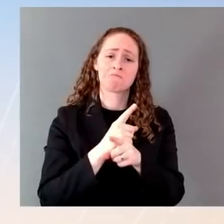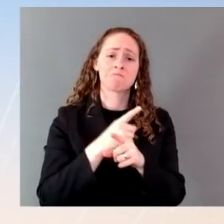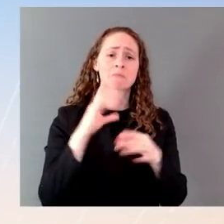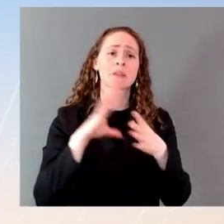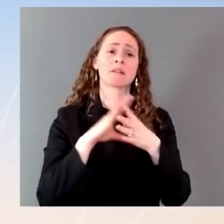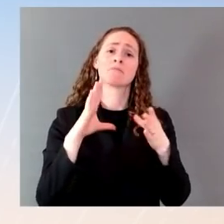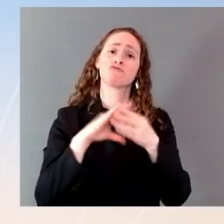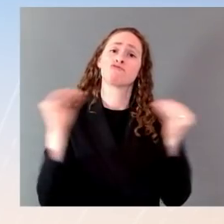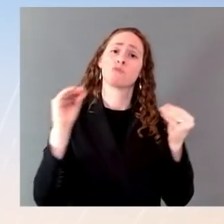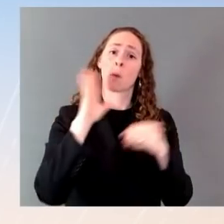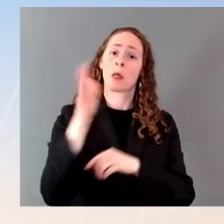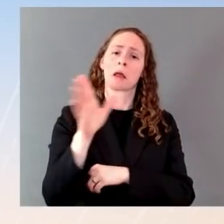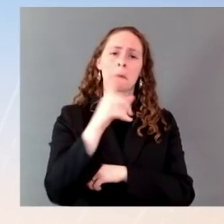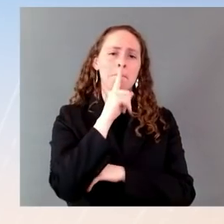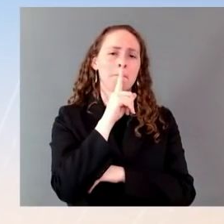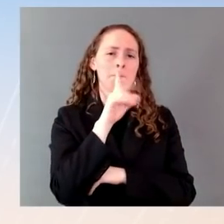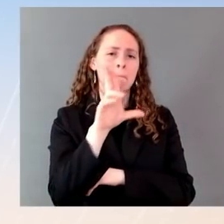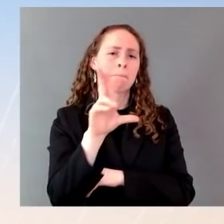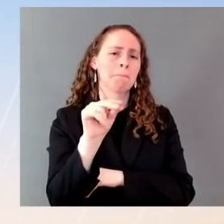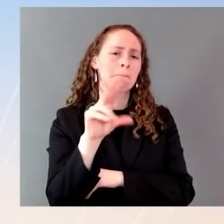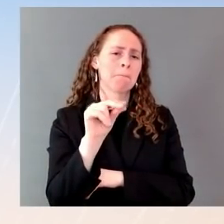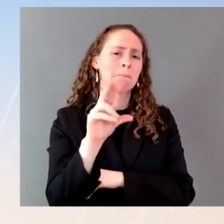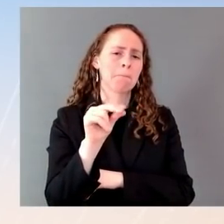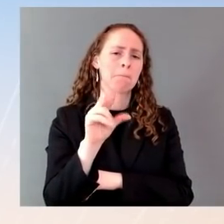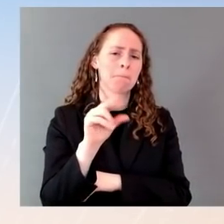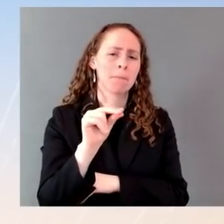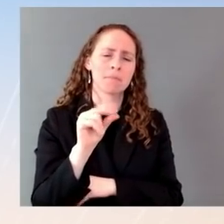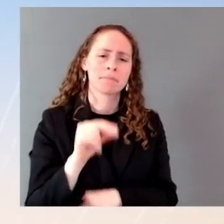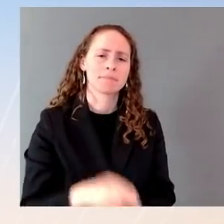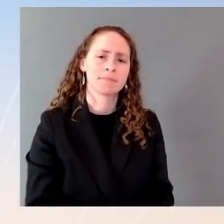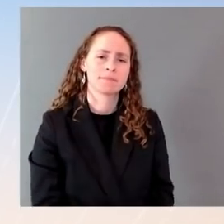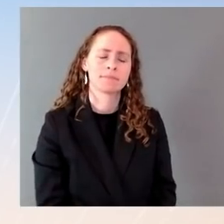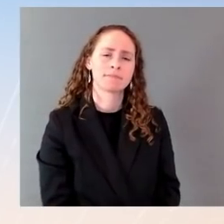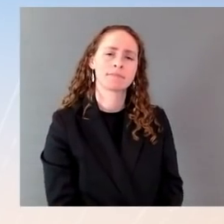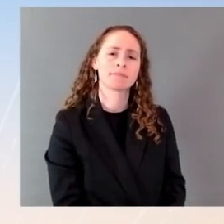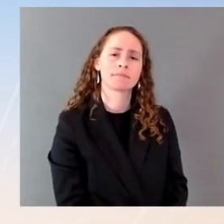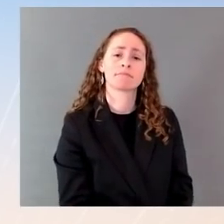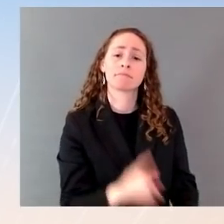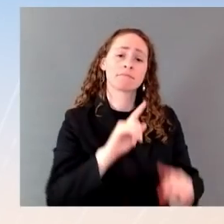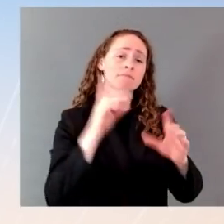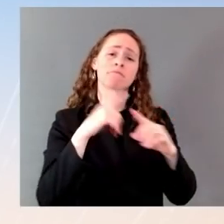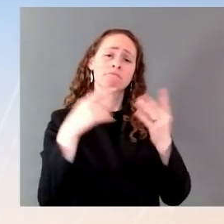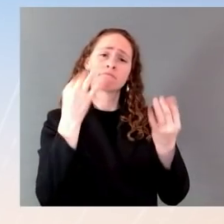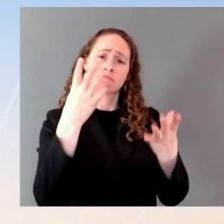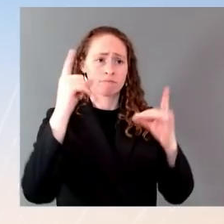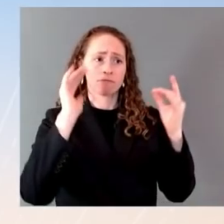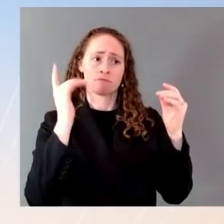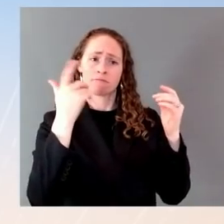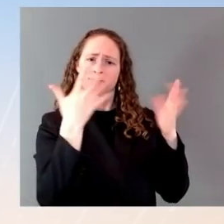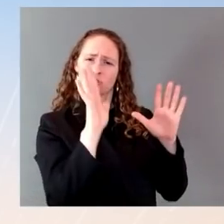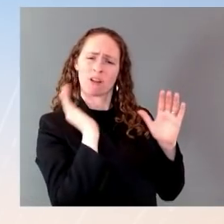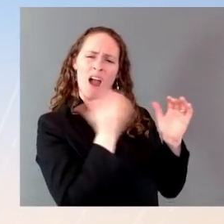that have guided America in the Euro-Atlantic area for the past 70 years. And, ultimately, we will see in the days ahead through actions,